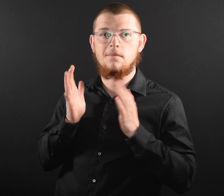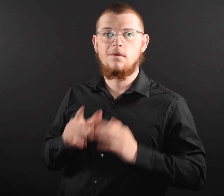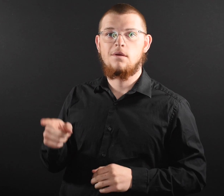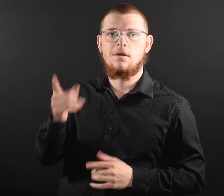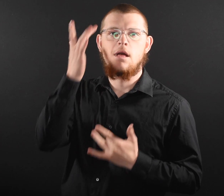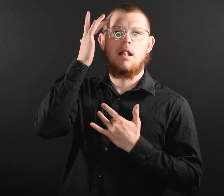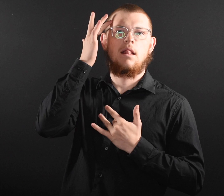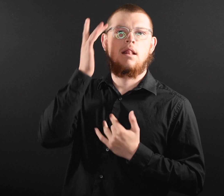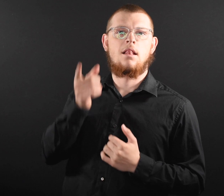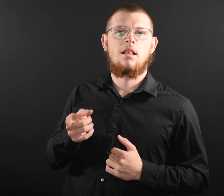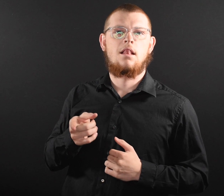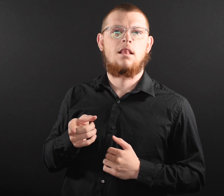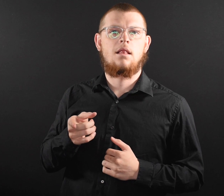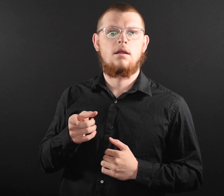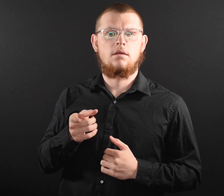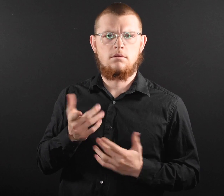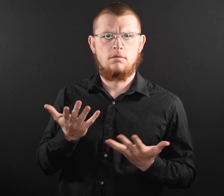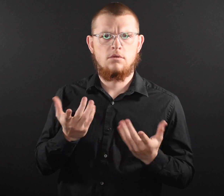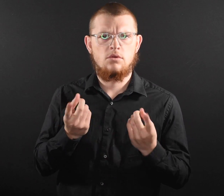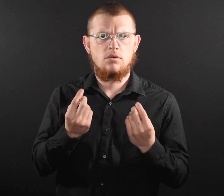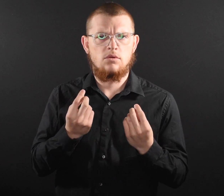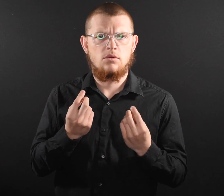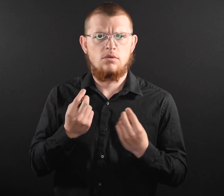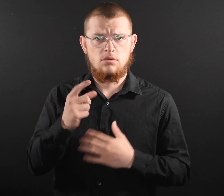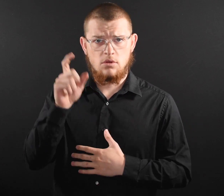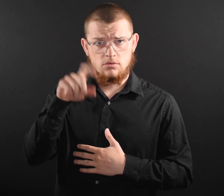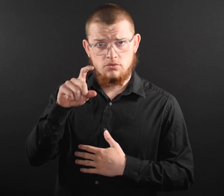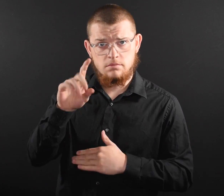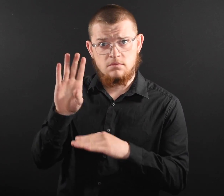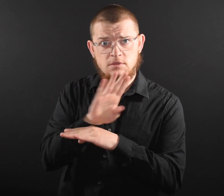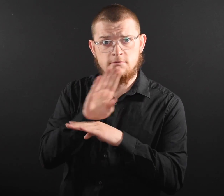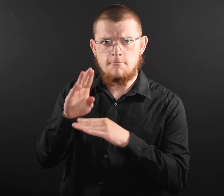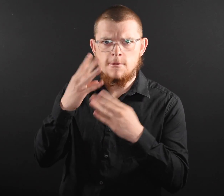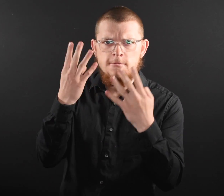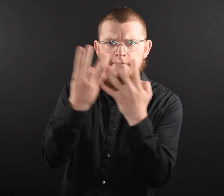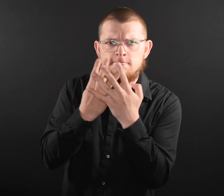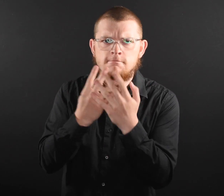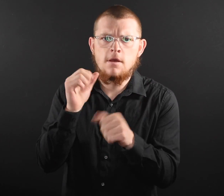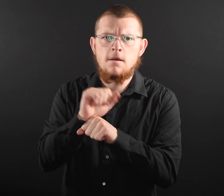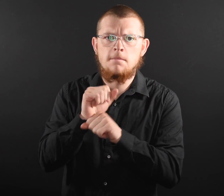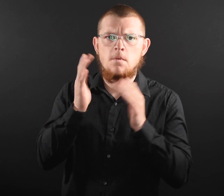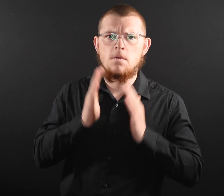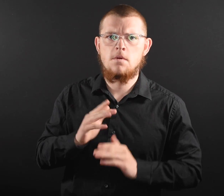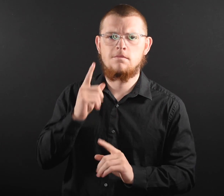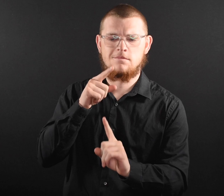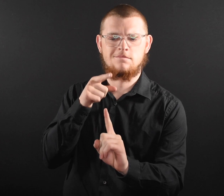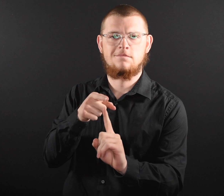Employee illness Should businesses screen employees for COVID-19 symptoms?